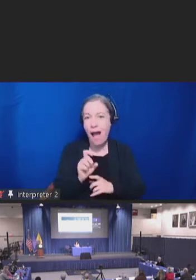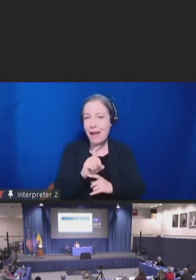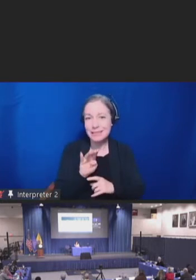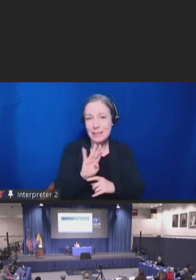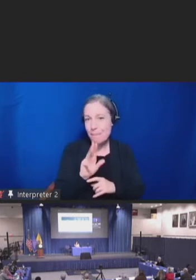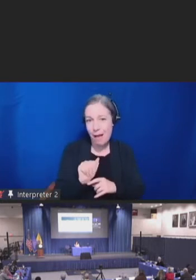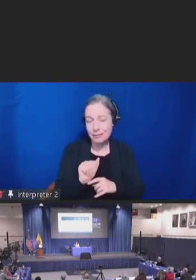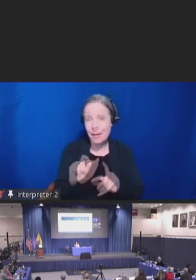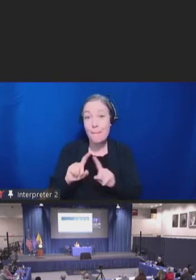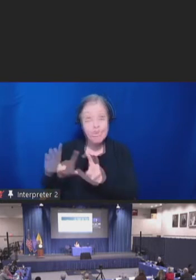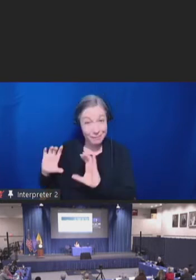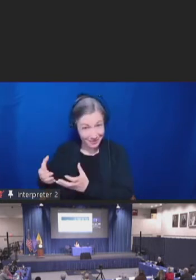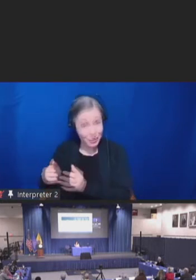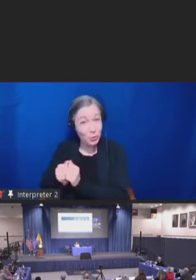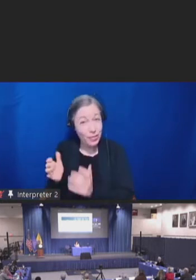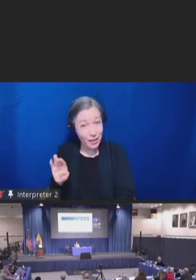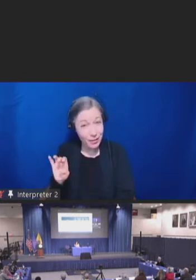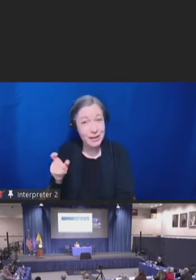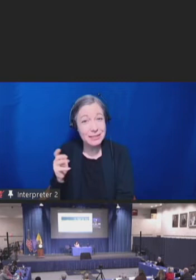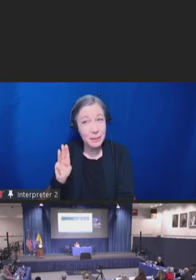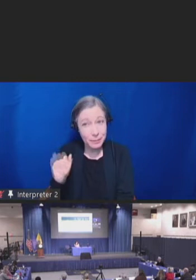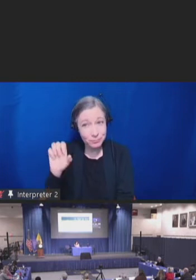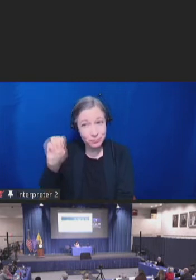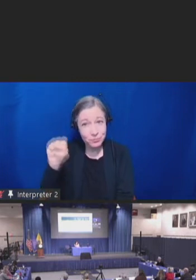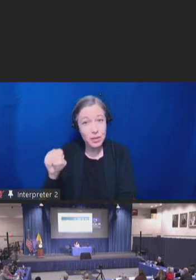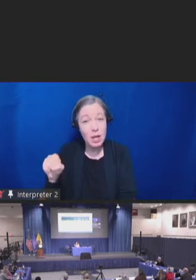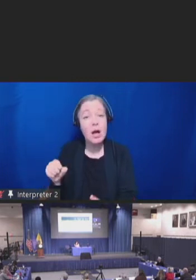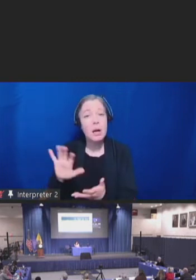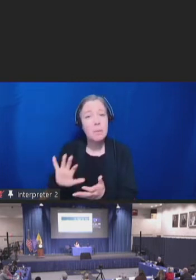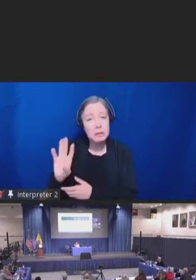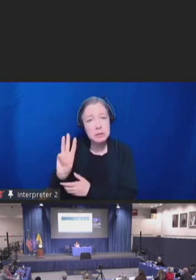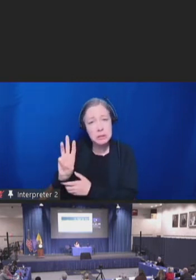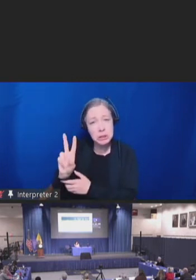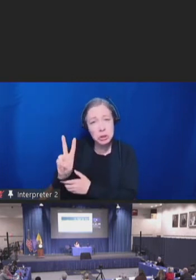About 62 percent of the overall cohort was fully vaccinated by 24 months of age.